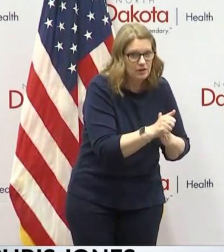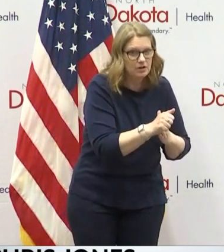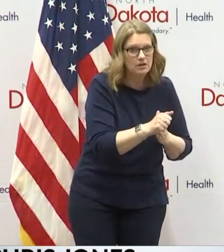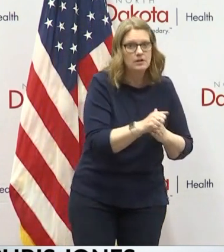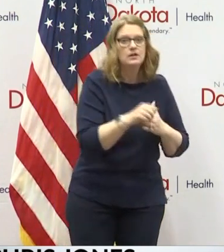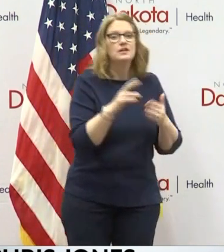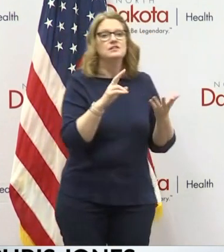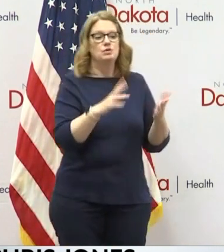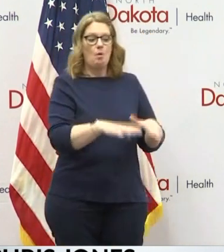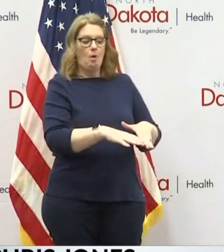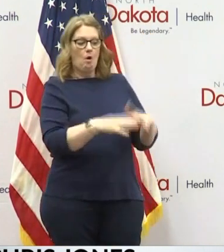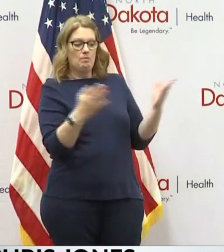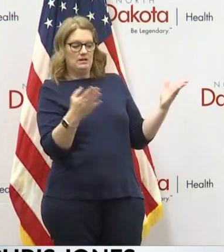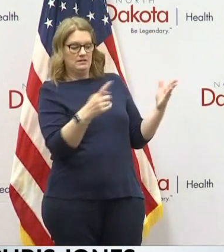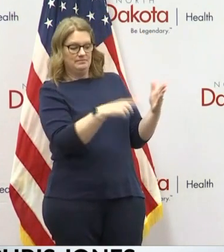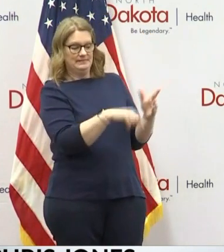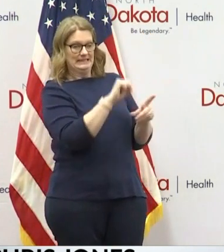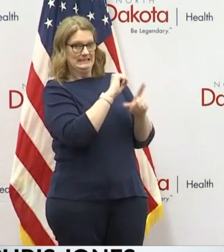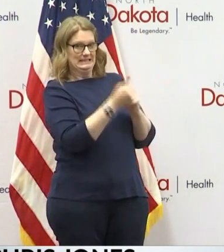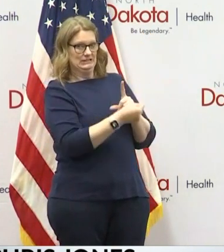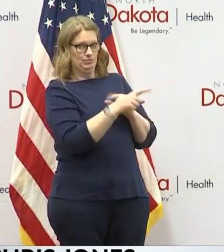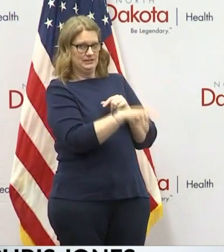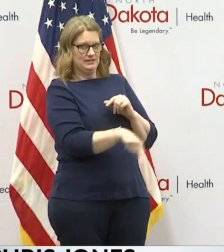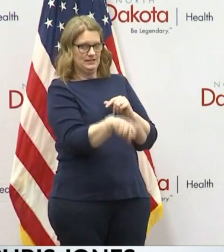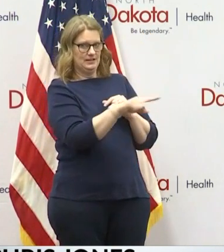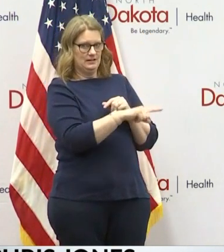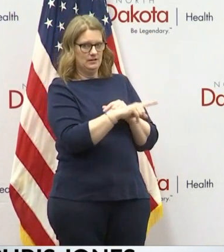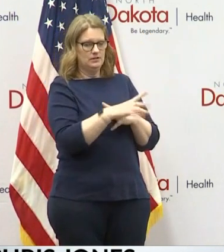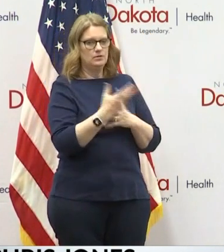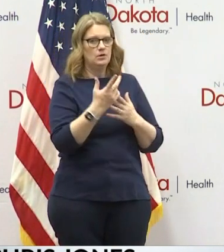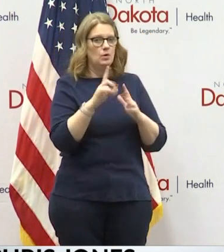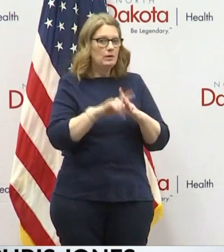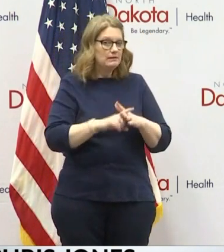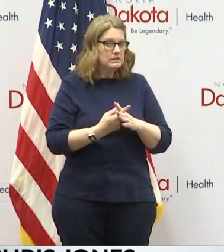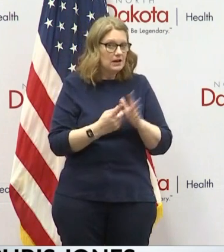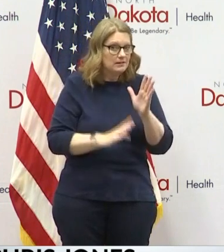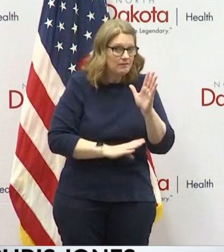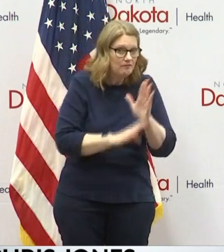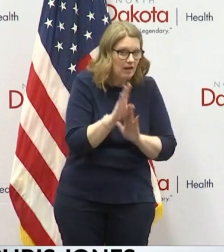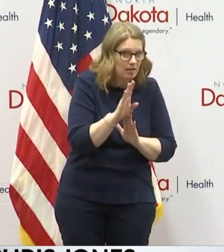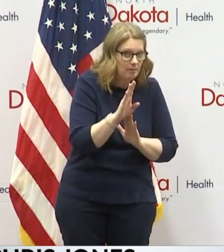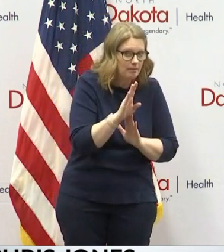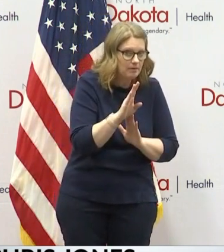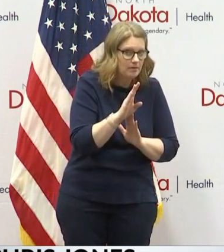HAS TALKED MULTIPLE TIMES TO PAVE THE WAY TO BE A NATIONAL